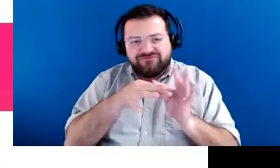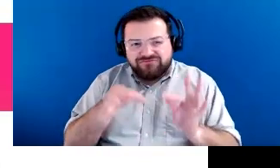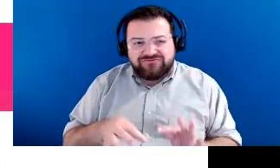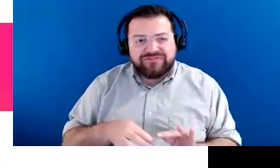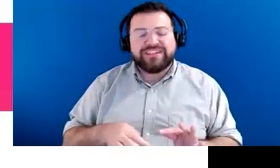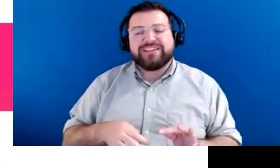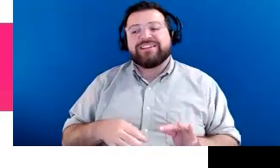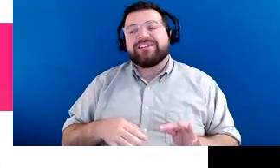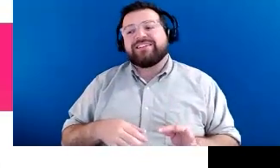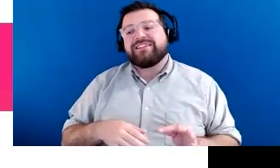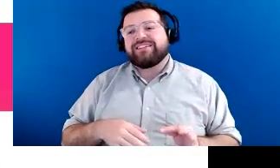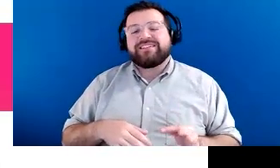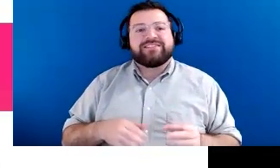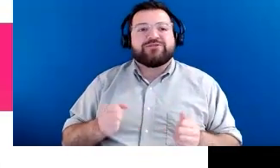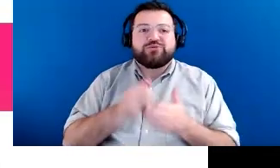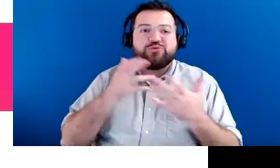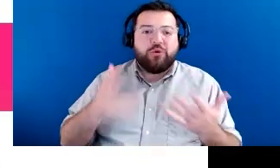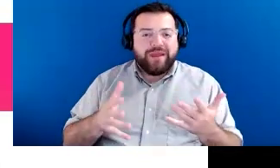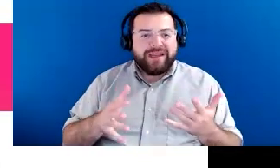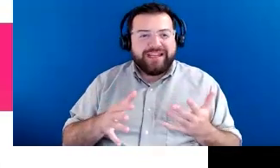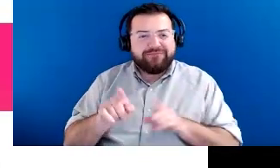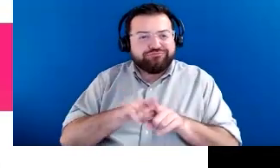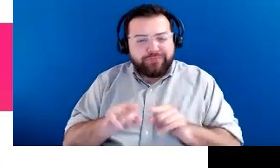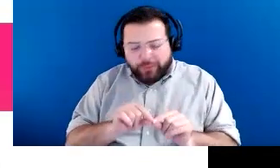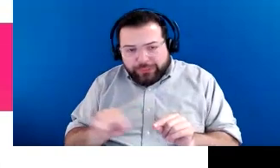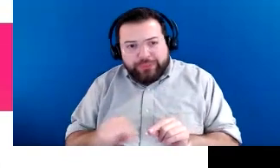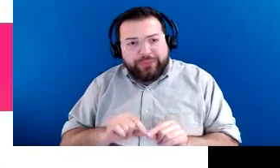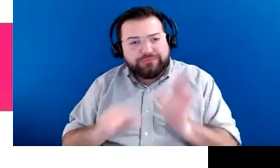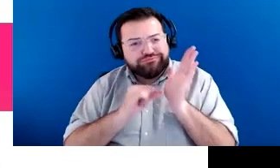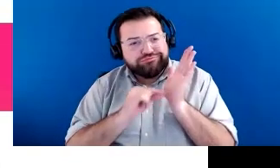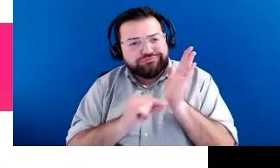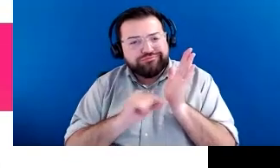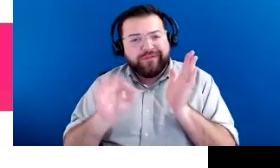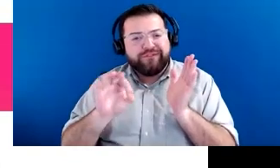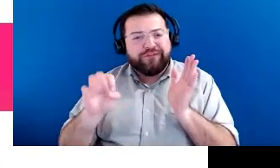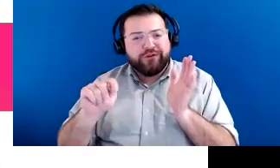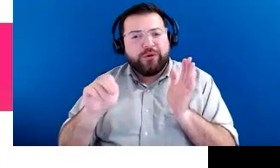definitions. There are a ton of footnotes. If you're looking, you know, at it digitally,